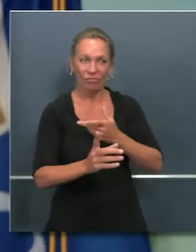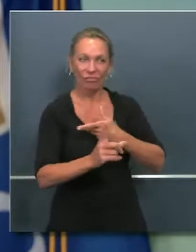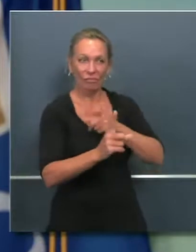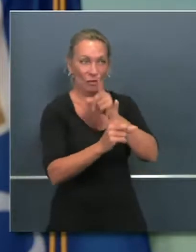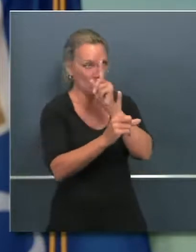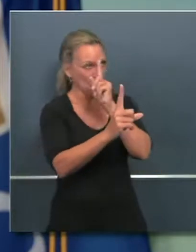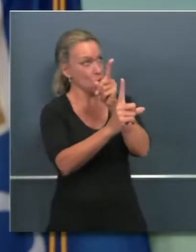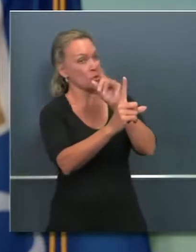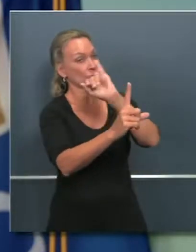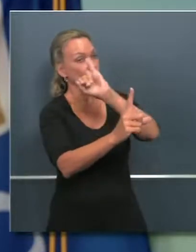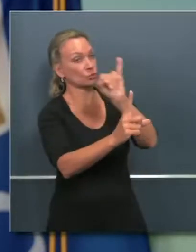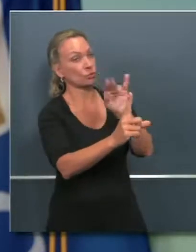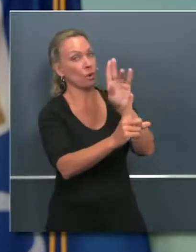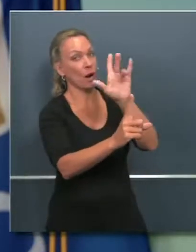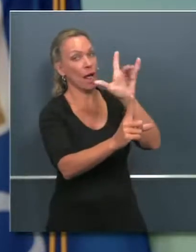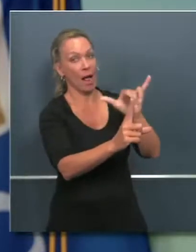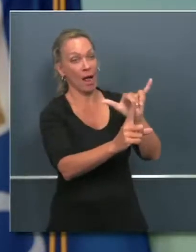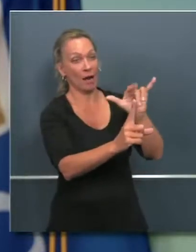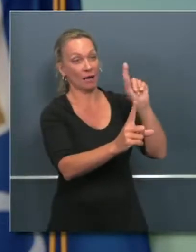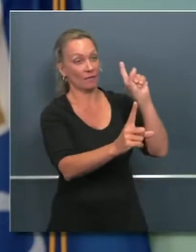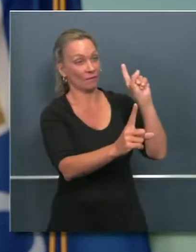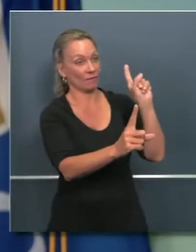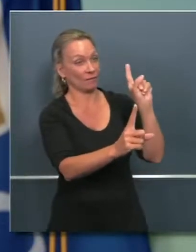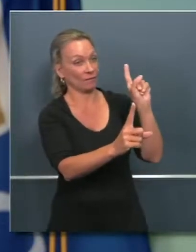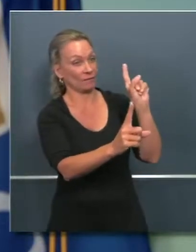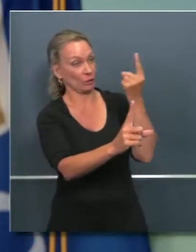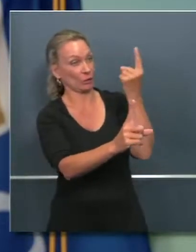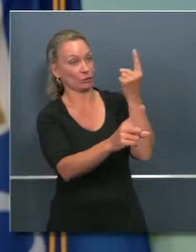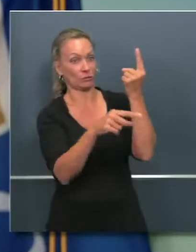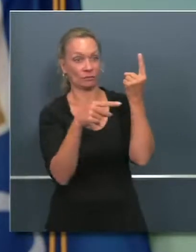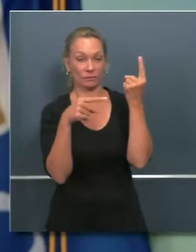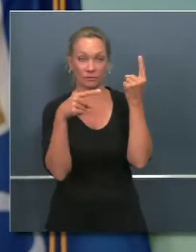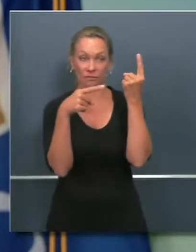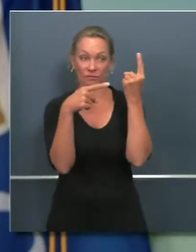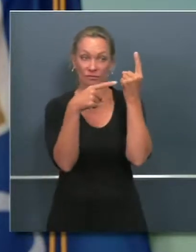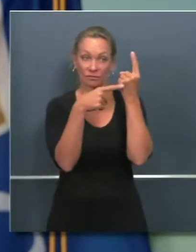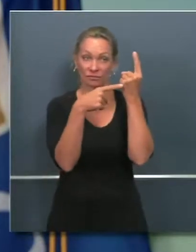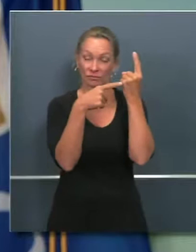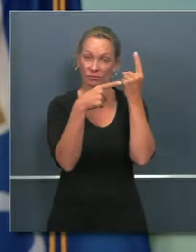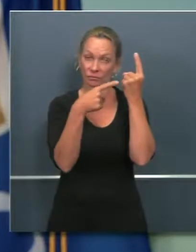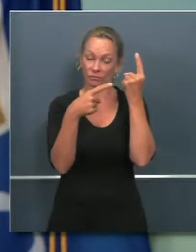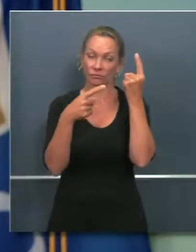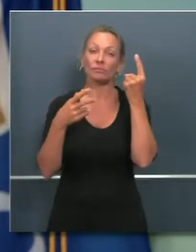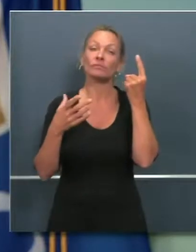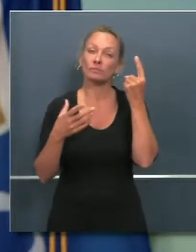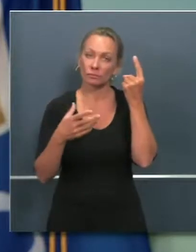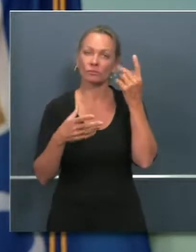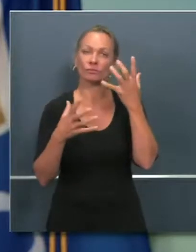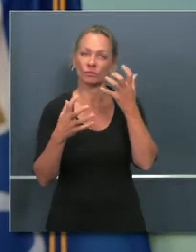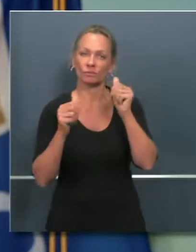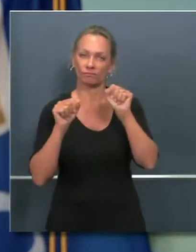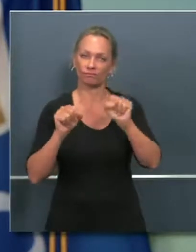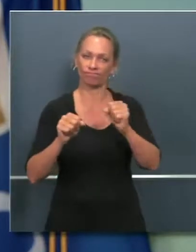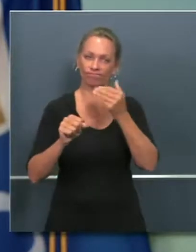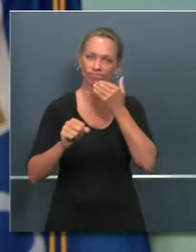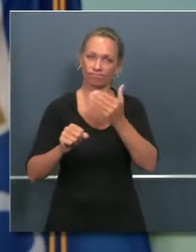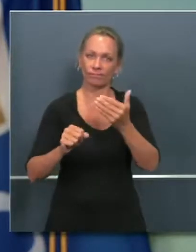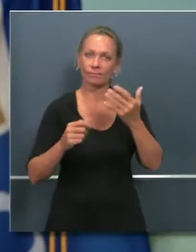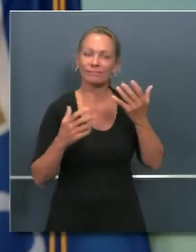where counties are how our platform is operating how robust and effective our training protocols